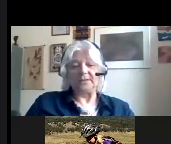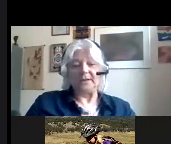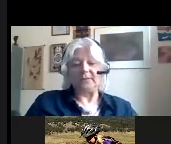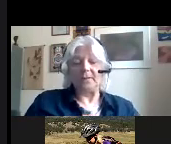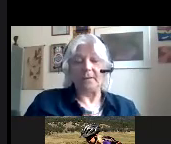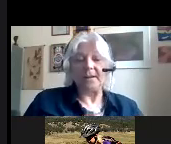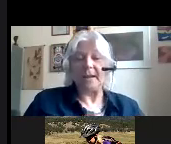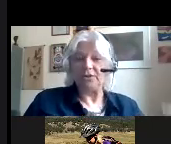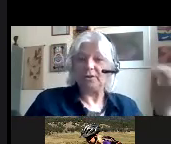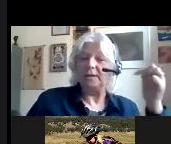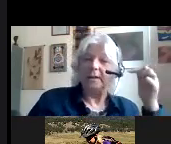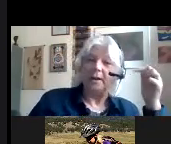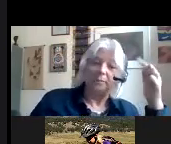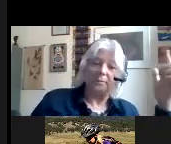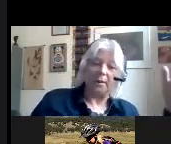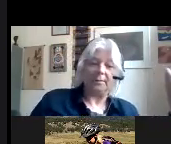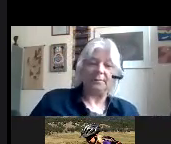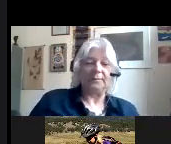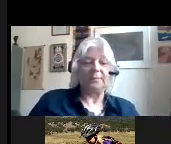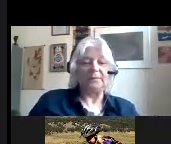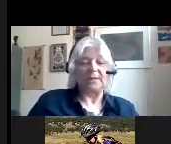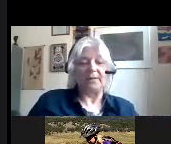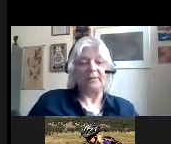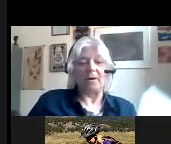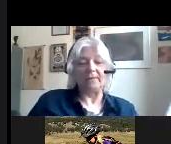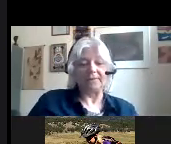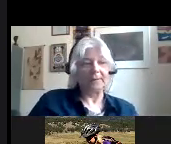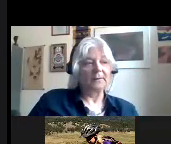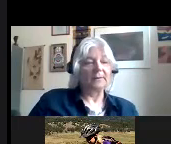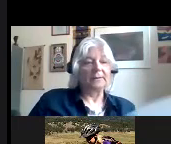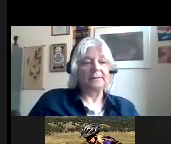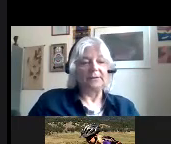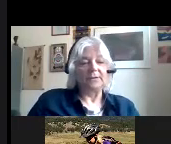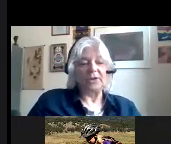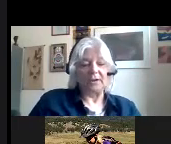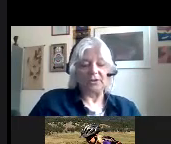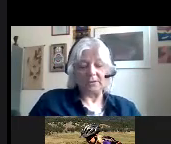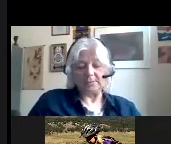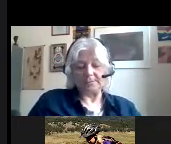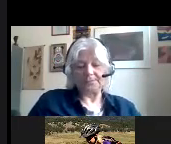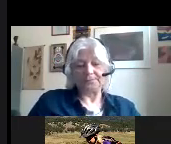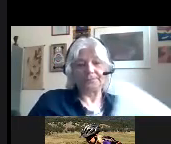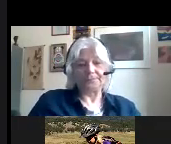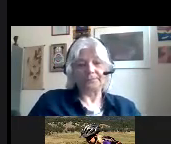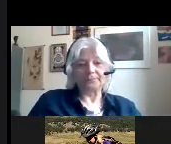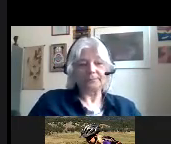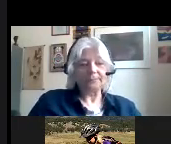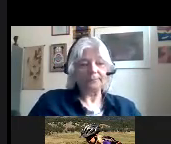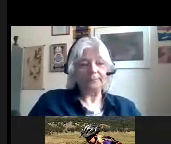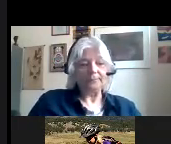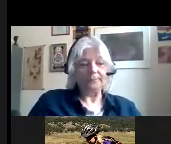medication that can help stave off challenges.